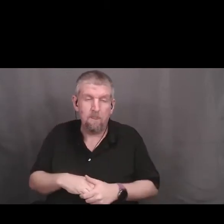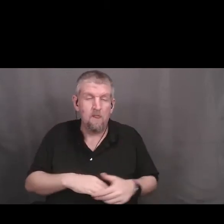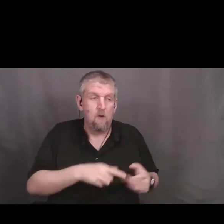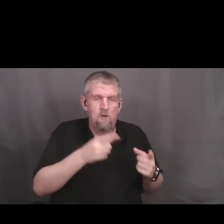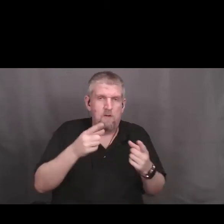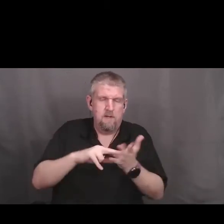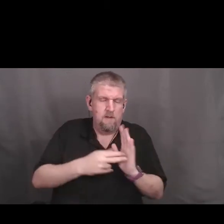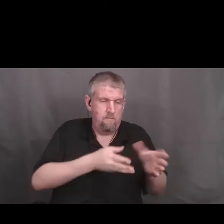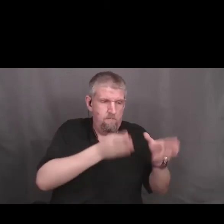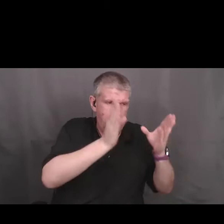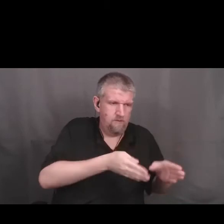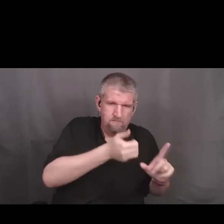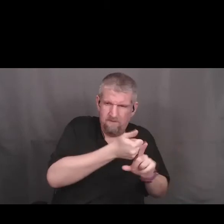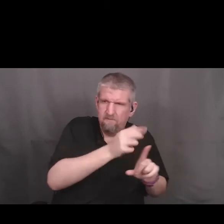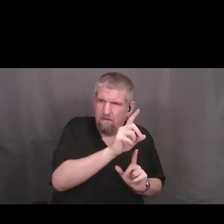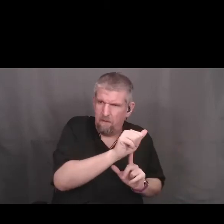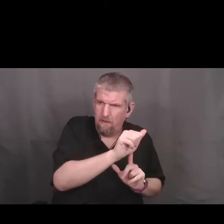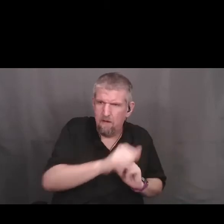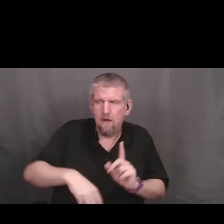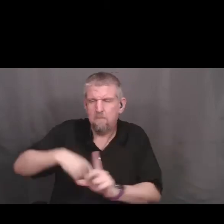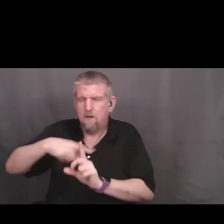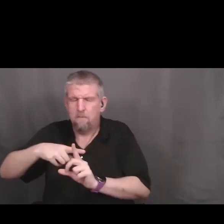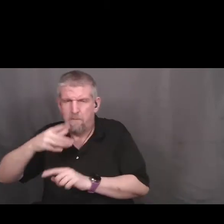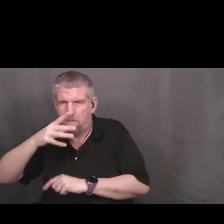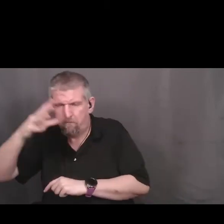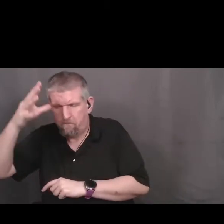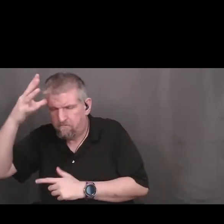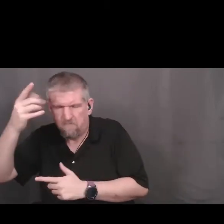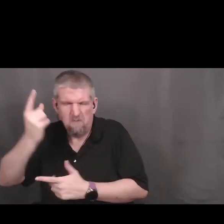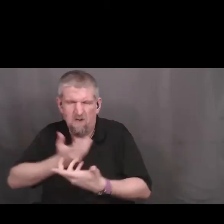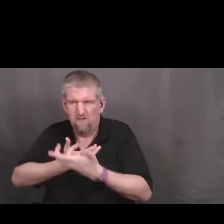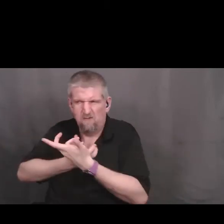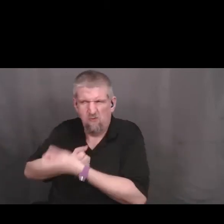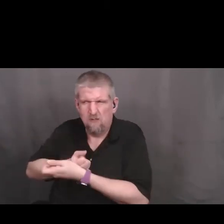and either a parent or someone else they trust help the person with the disability